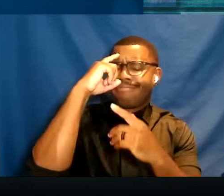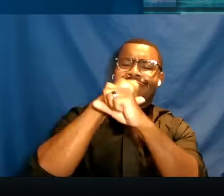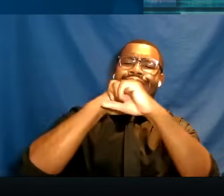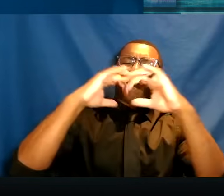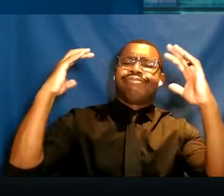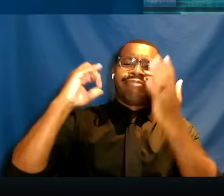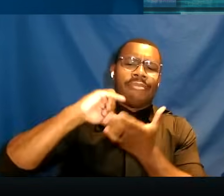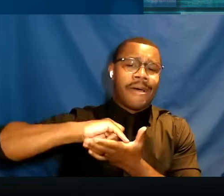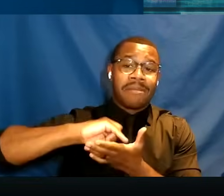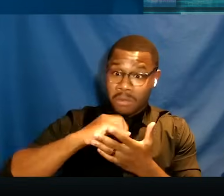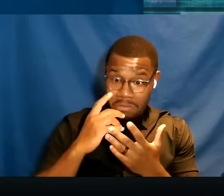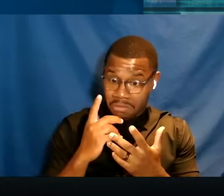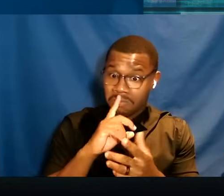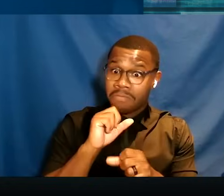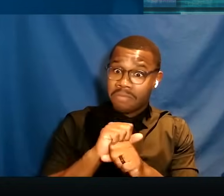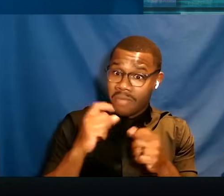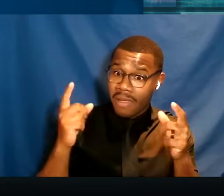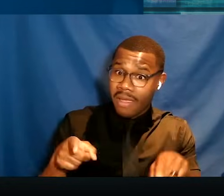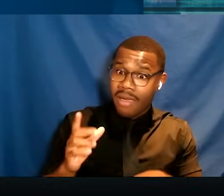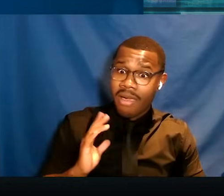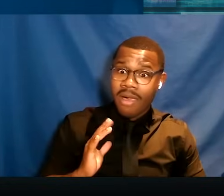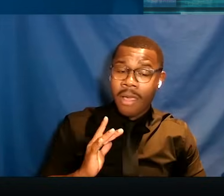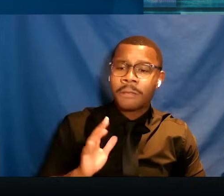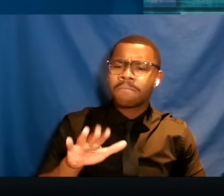It has always been the case prior to this